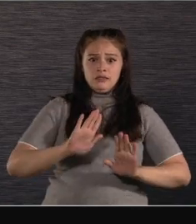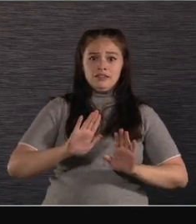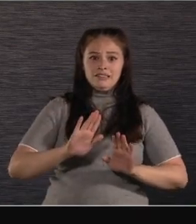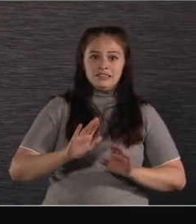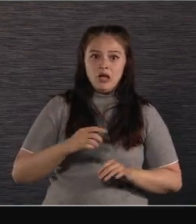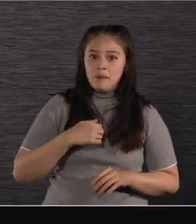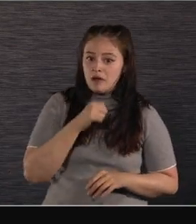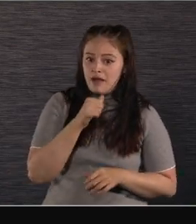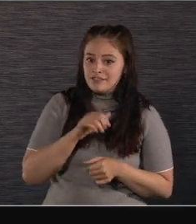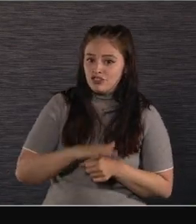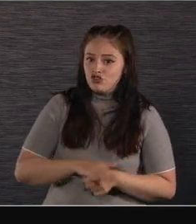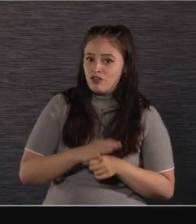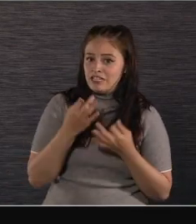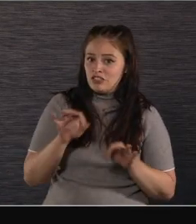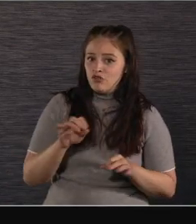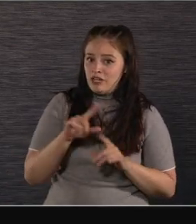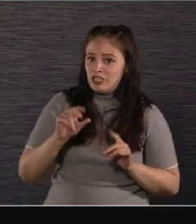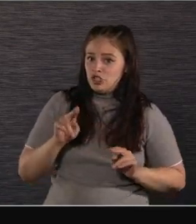Zone, I'll tell you that much.